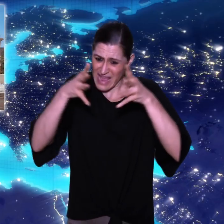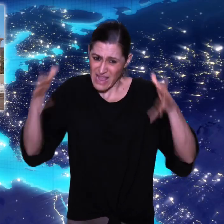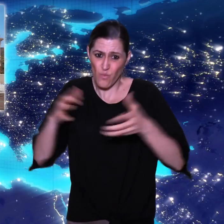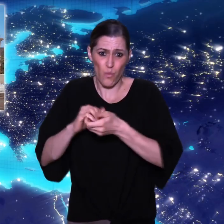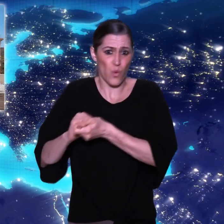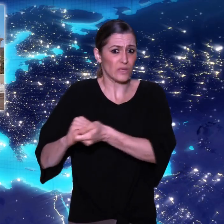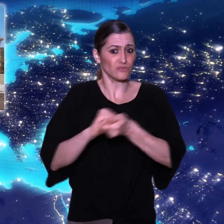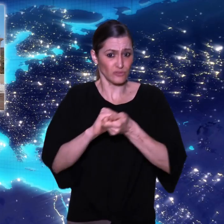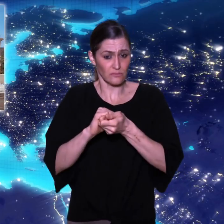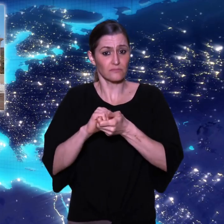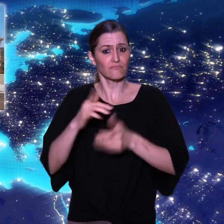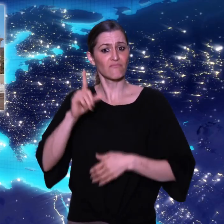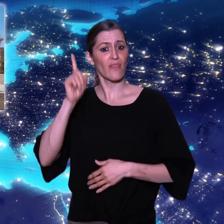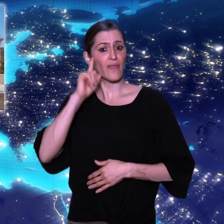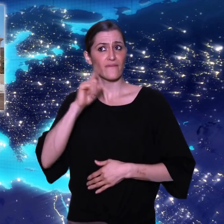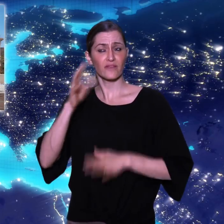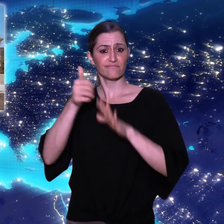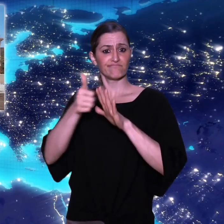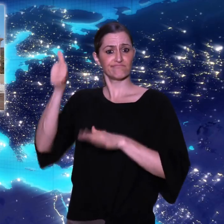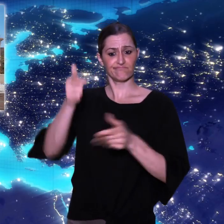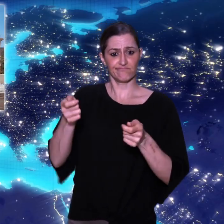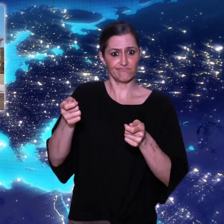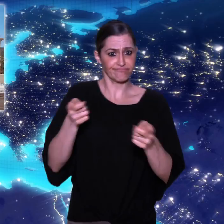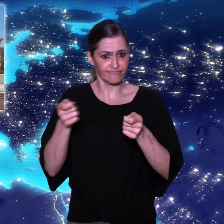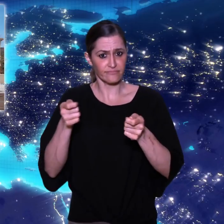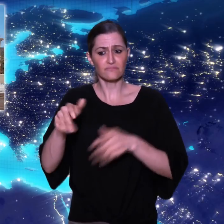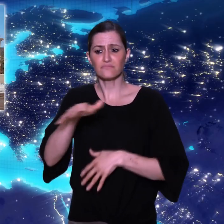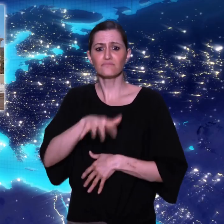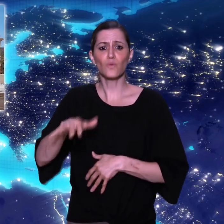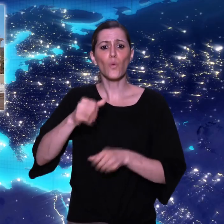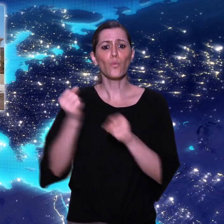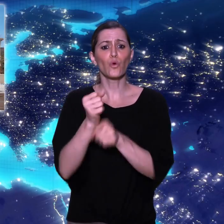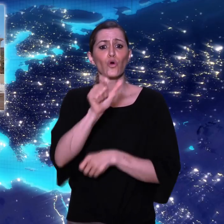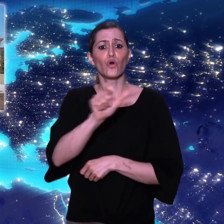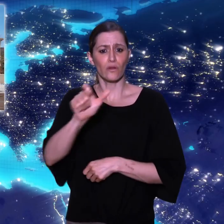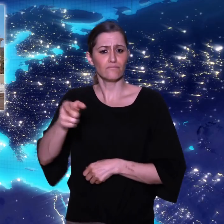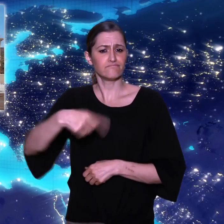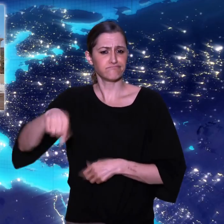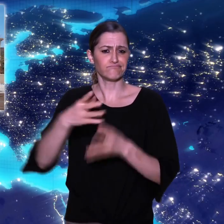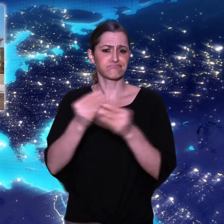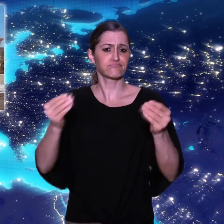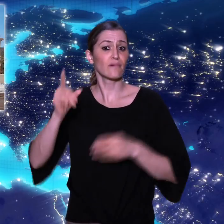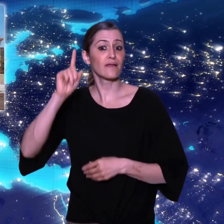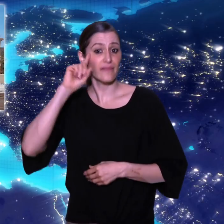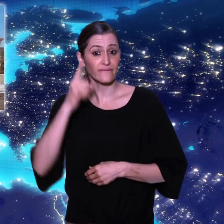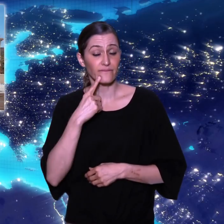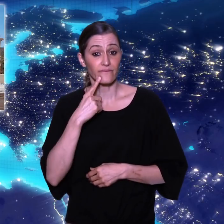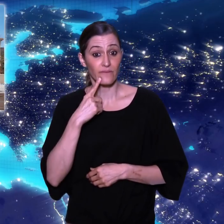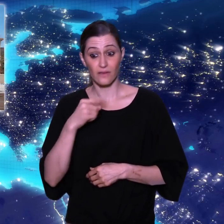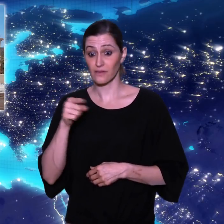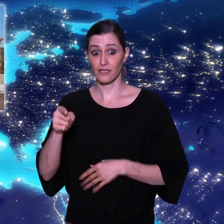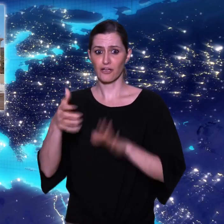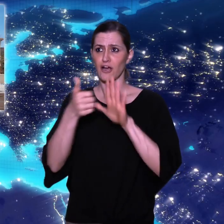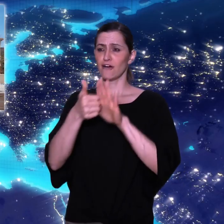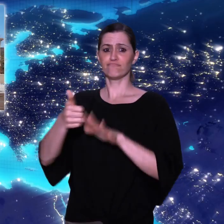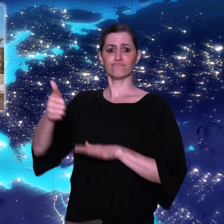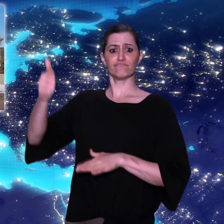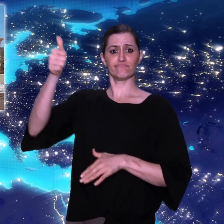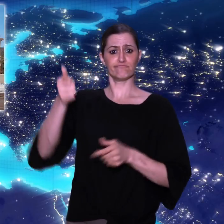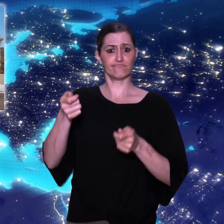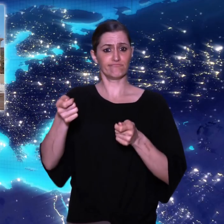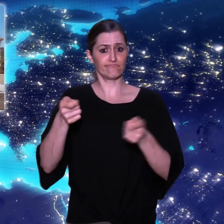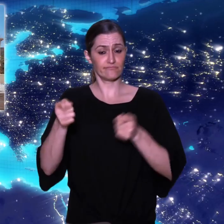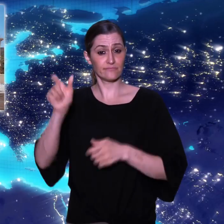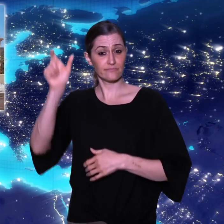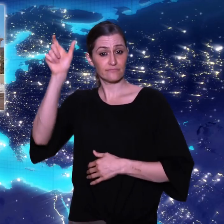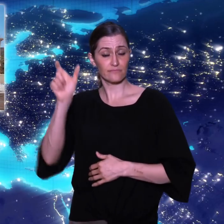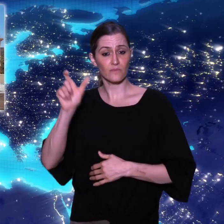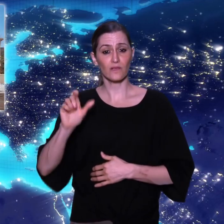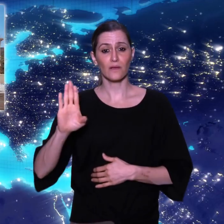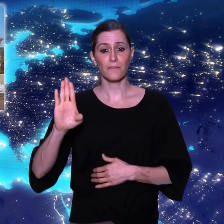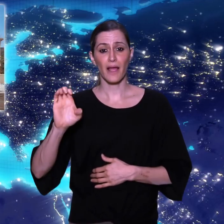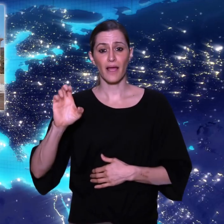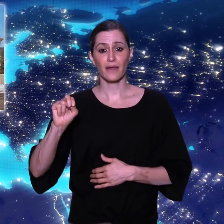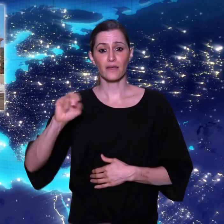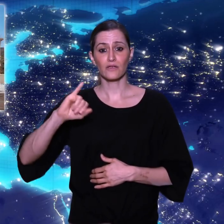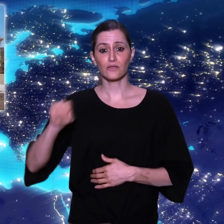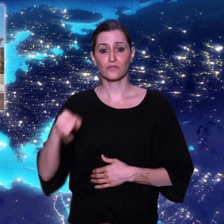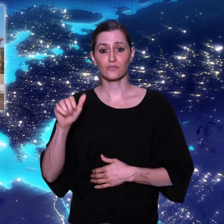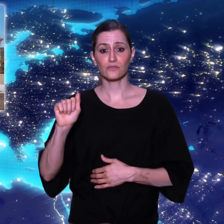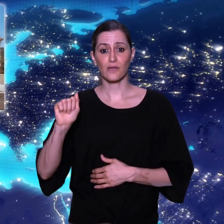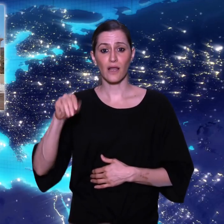Communication Service for the Deaf’s chairman emeritus